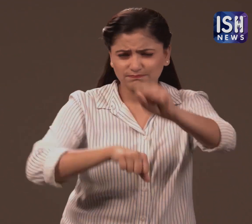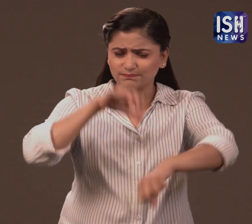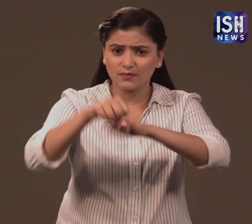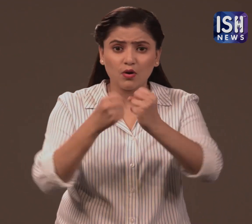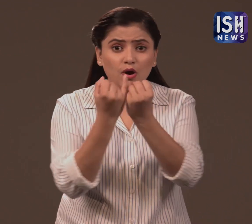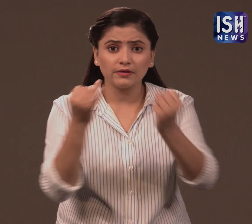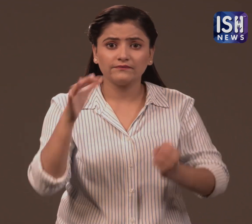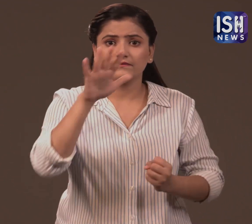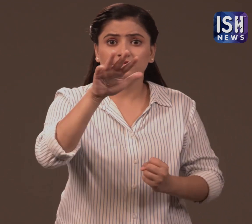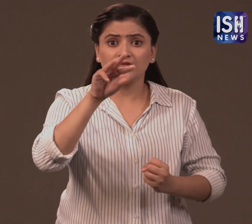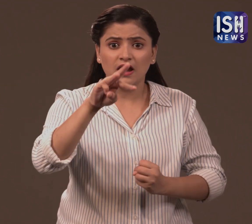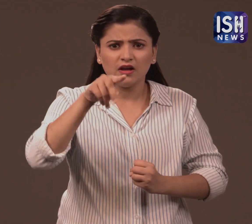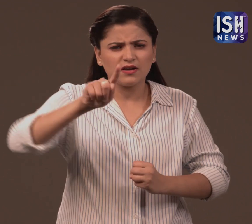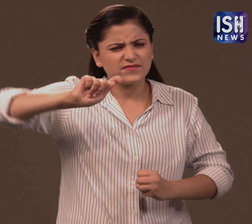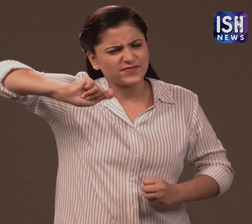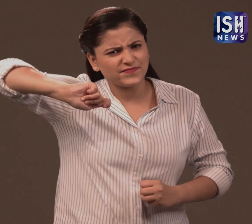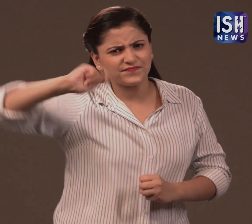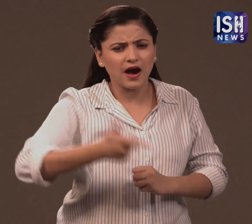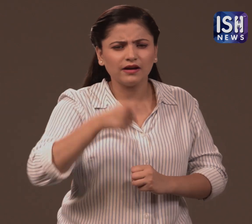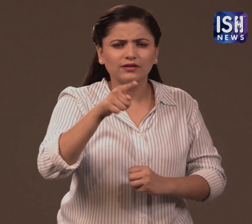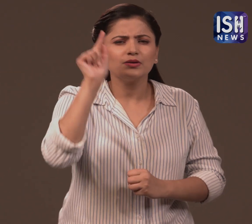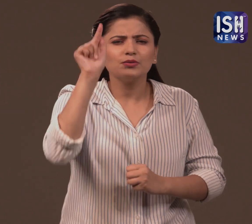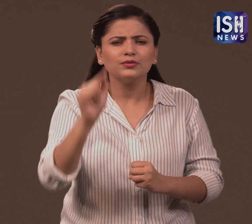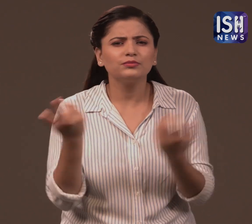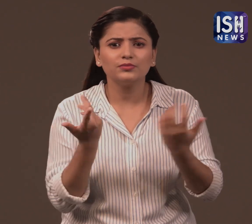They have fined 5000 auto drivers for different cases